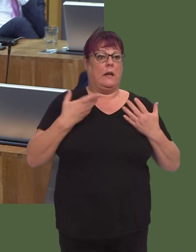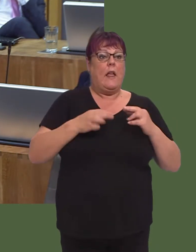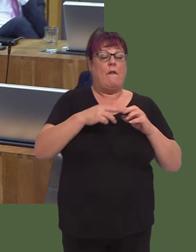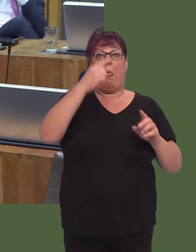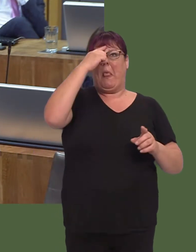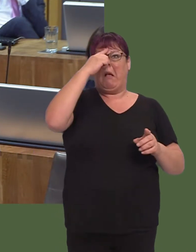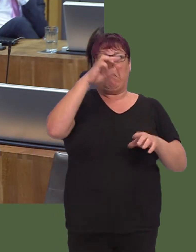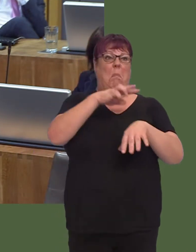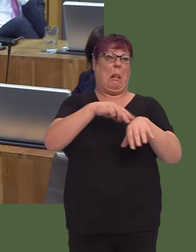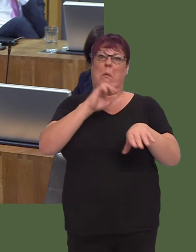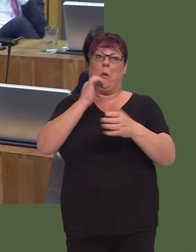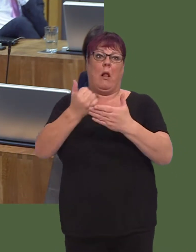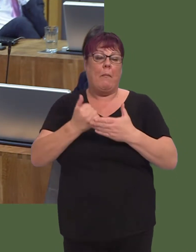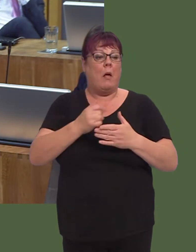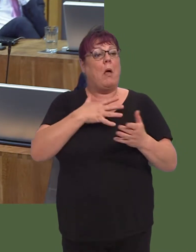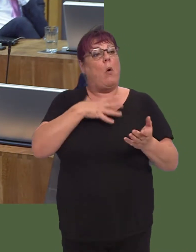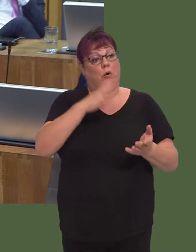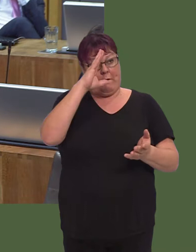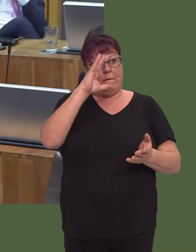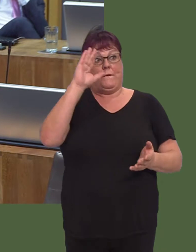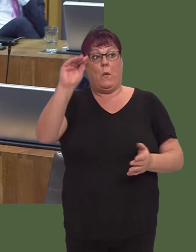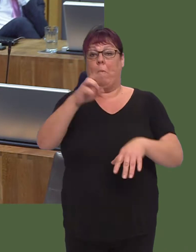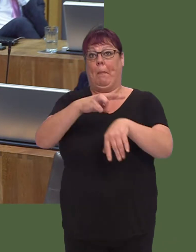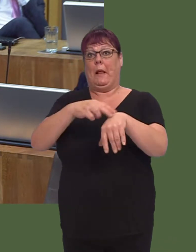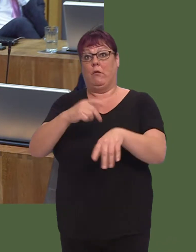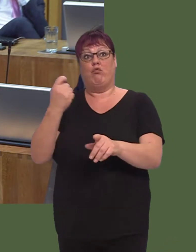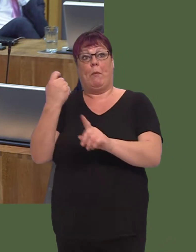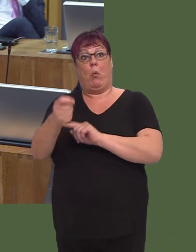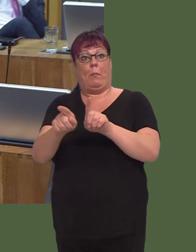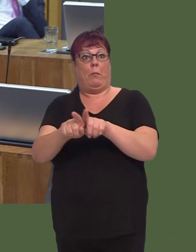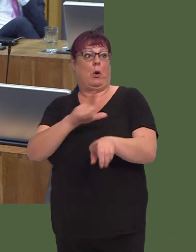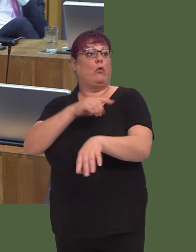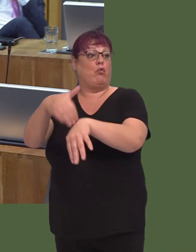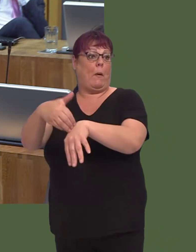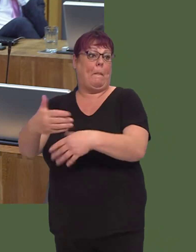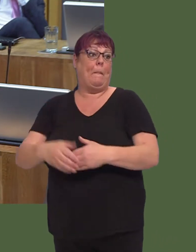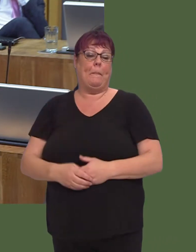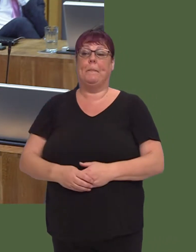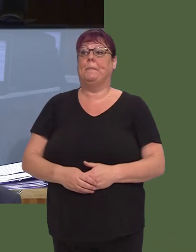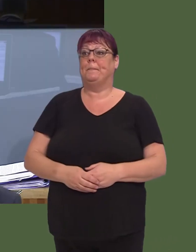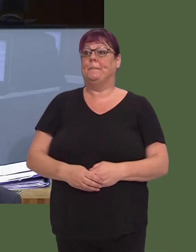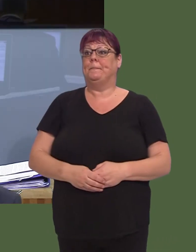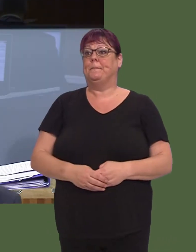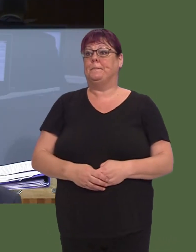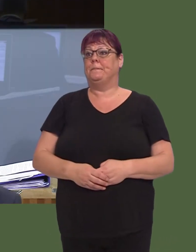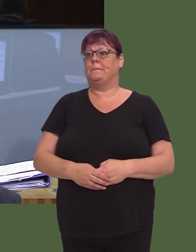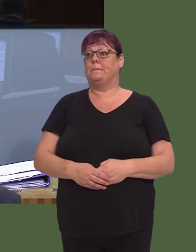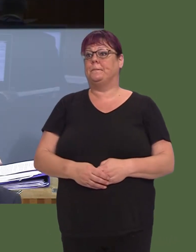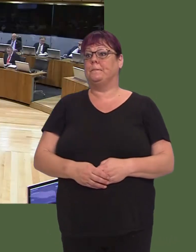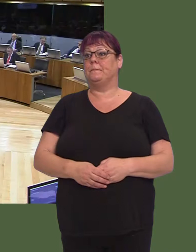if they think that nothing will happen, I'd encourage them to register the issue with the police and report it as a crime.